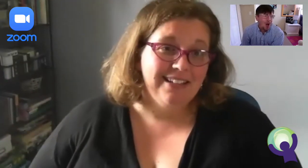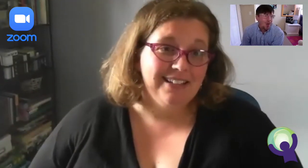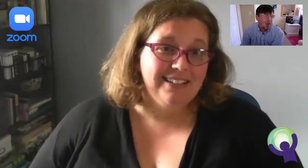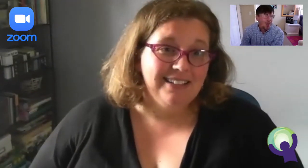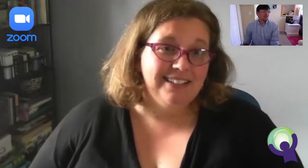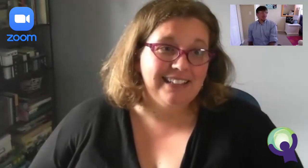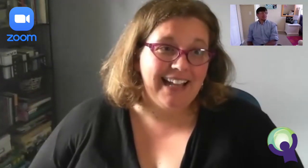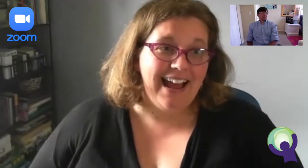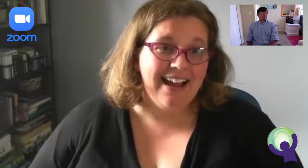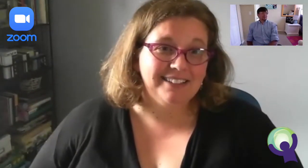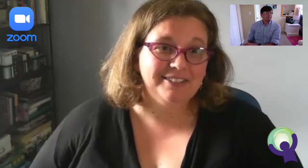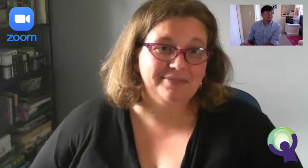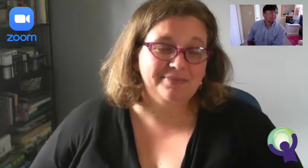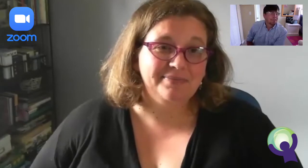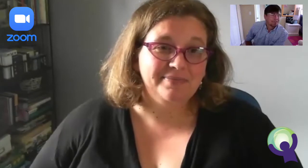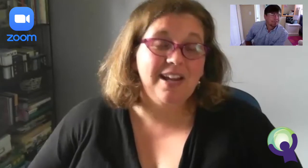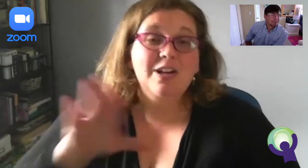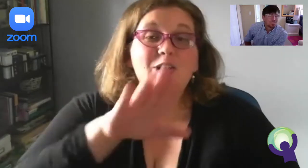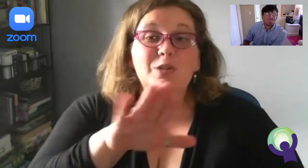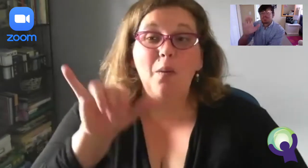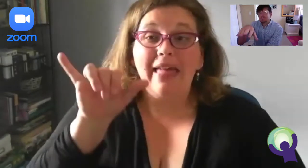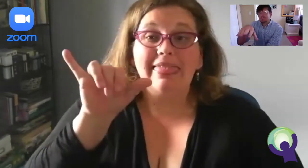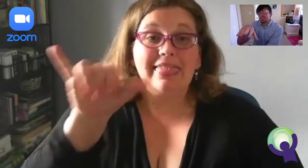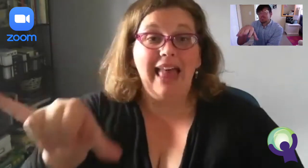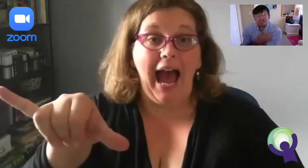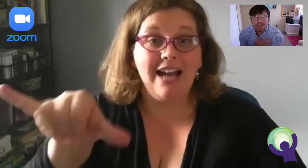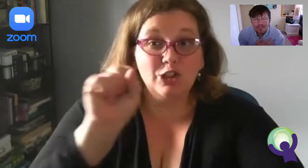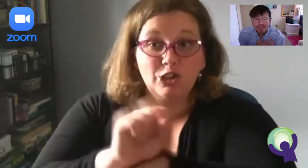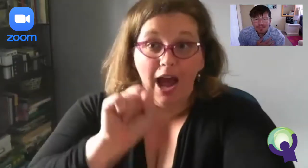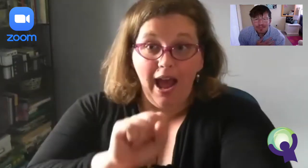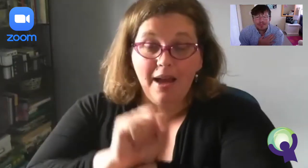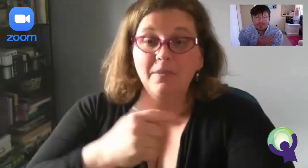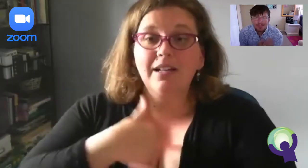multiple kinds of books. CHRISTOPHER: Wow!